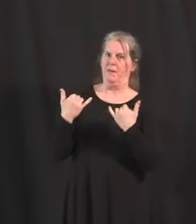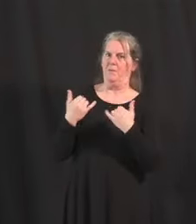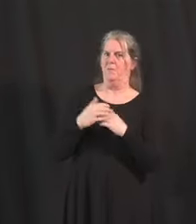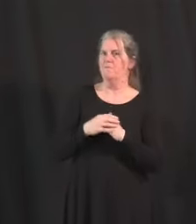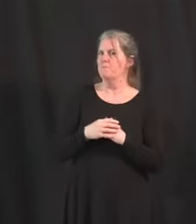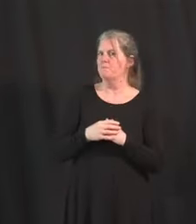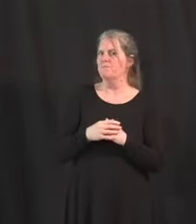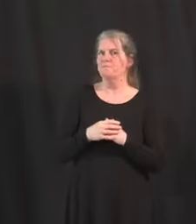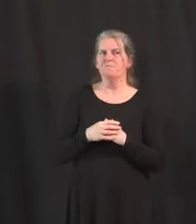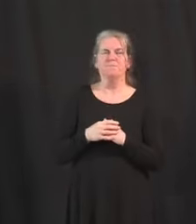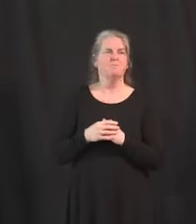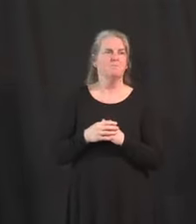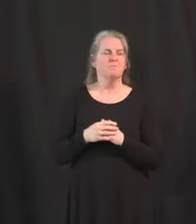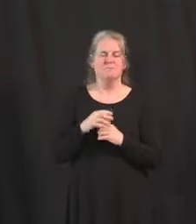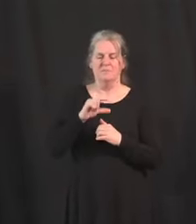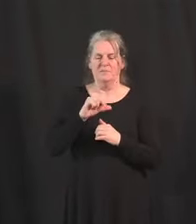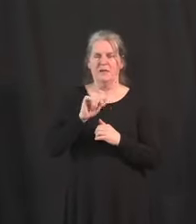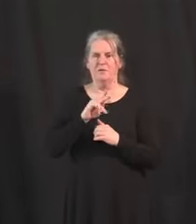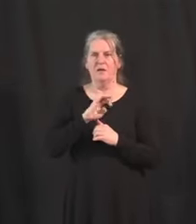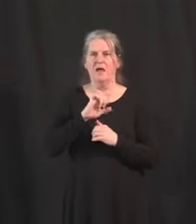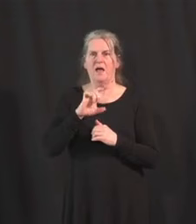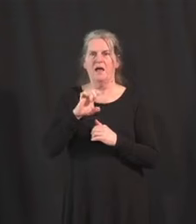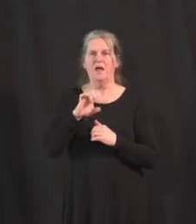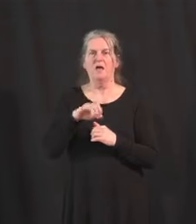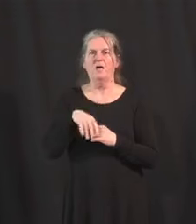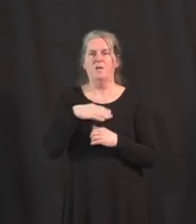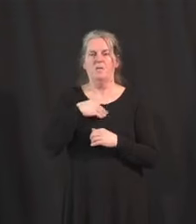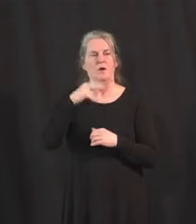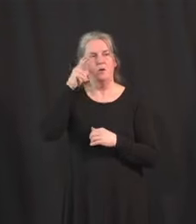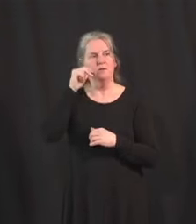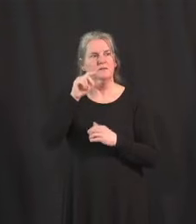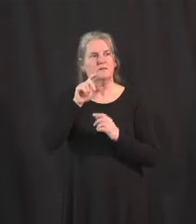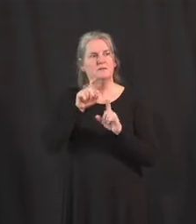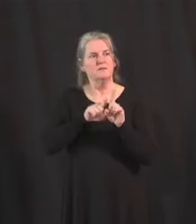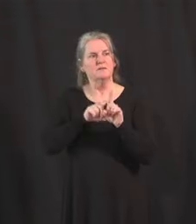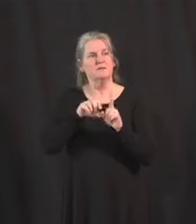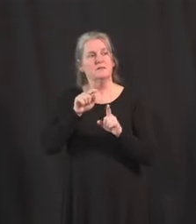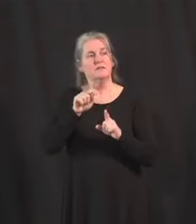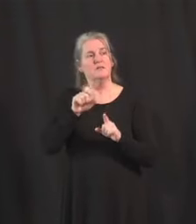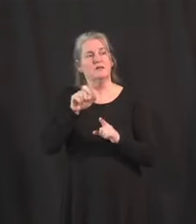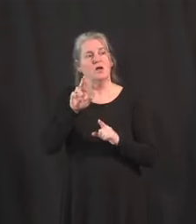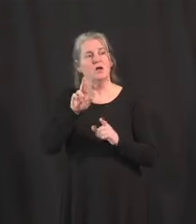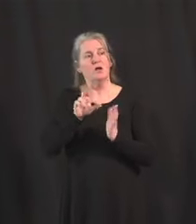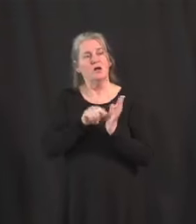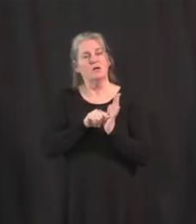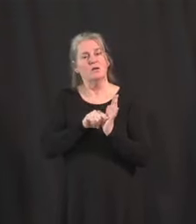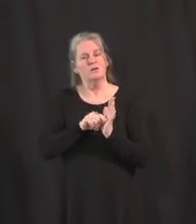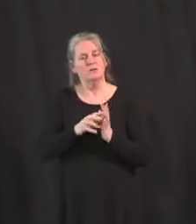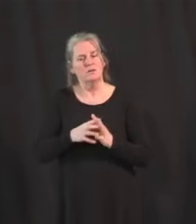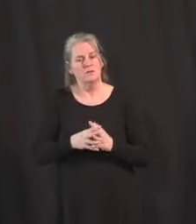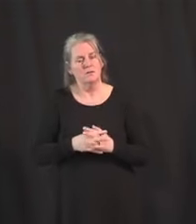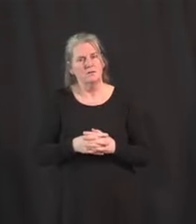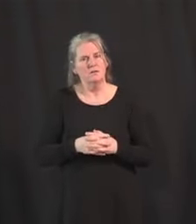GABRIELLE, WHITEHORSE STAR. HI.